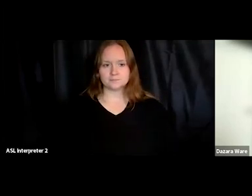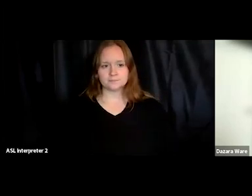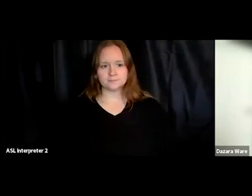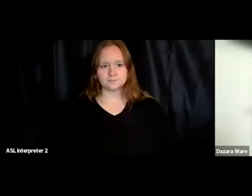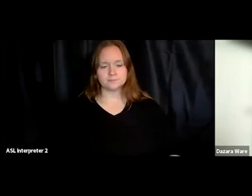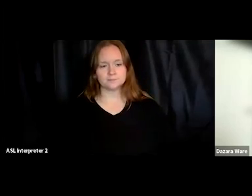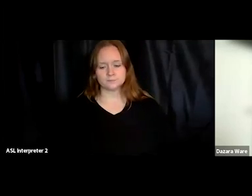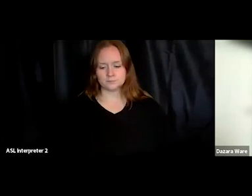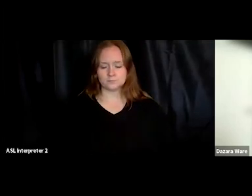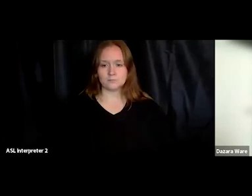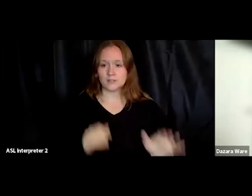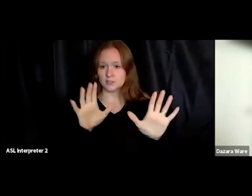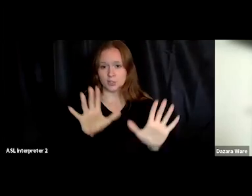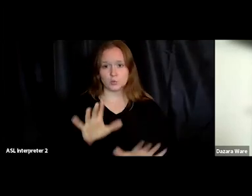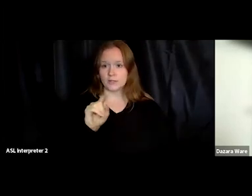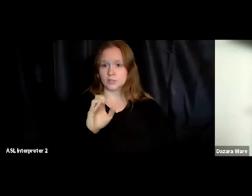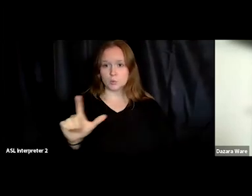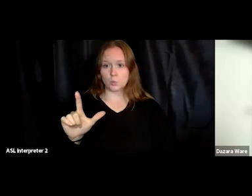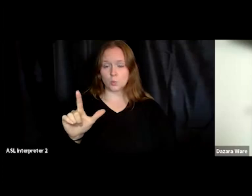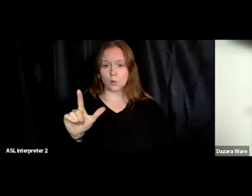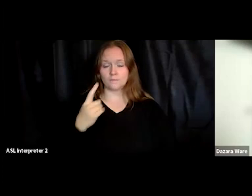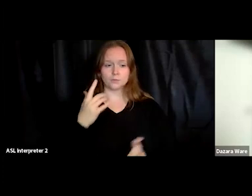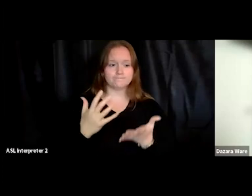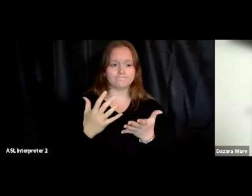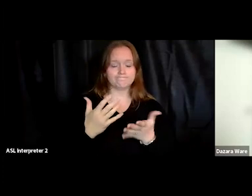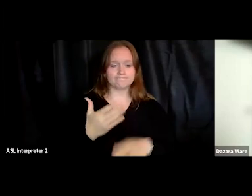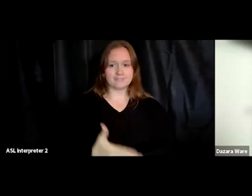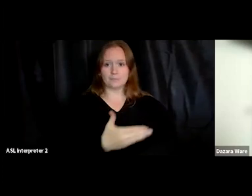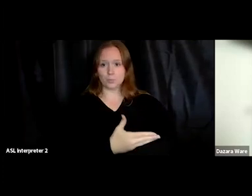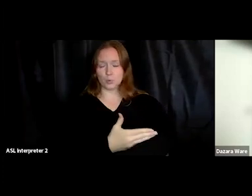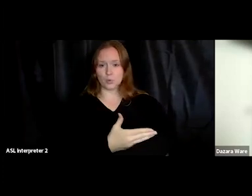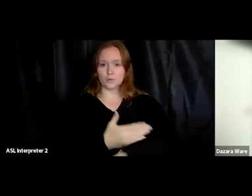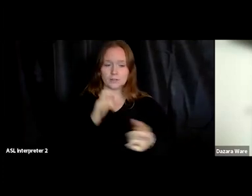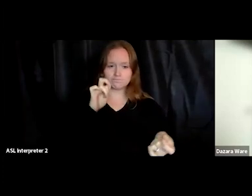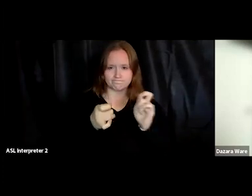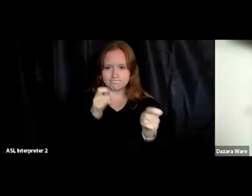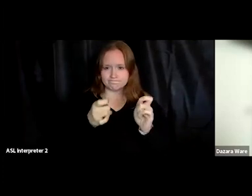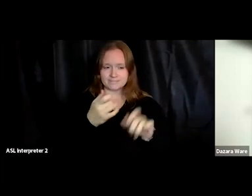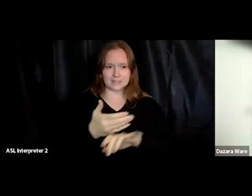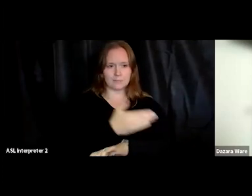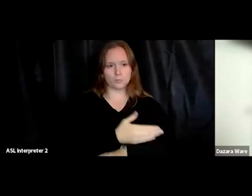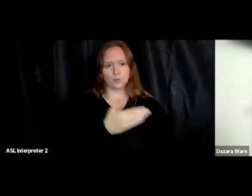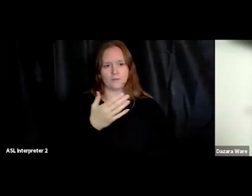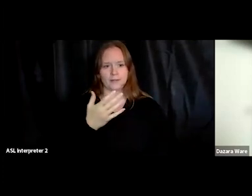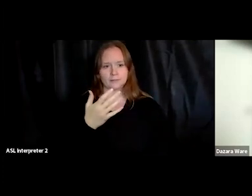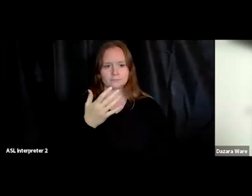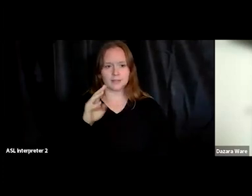It's a really great tool for improving your MSRs with respectful person-centered language. And I really encourage everyone on the call